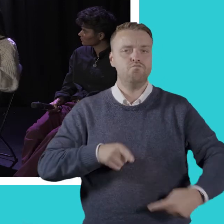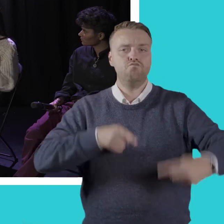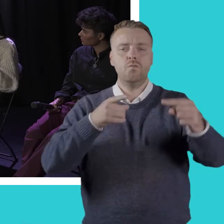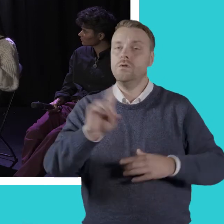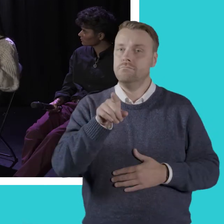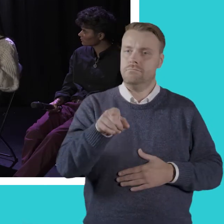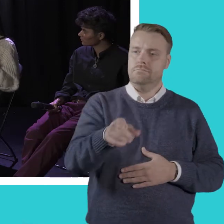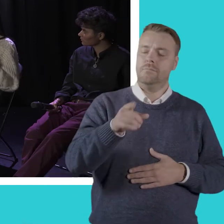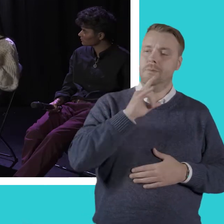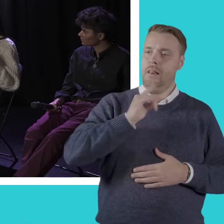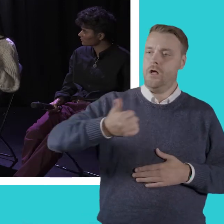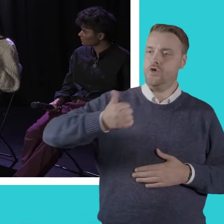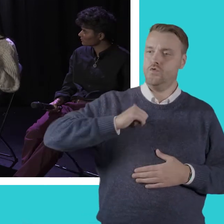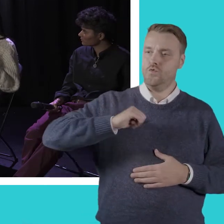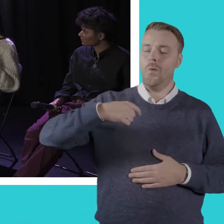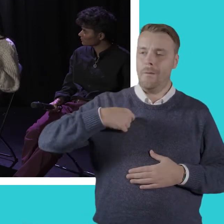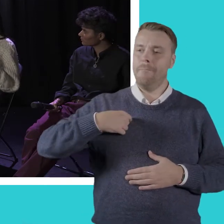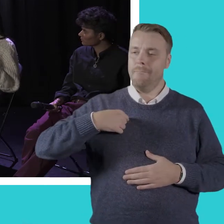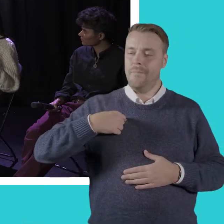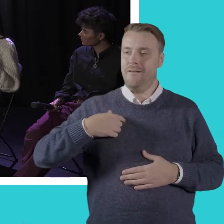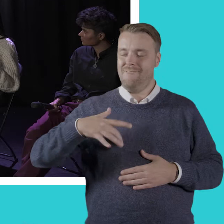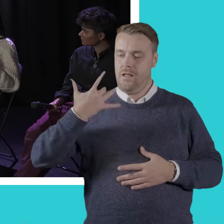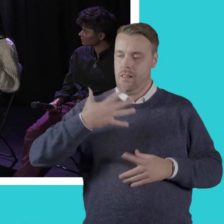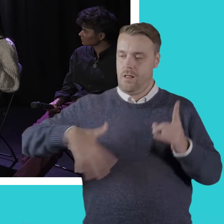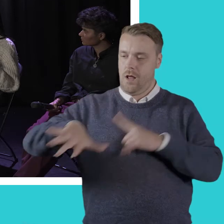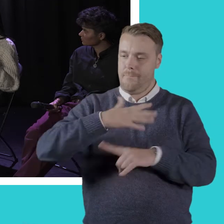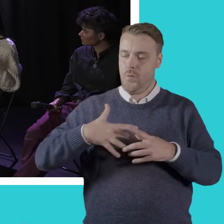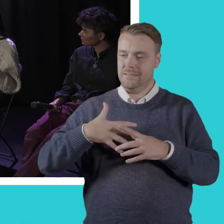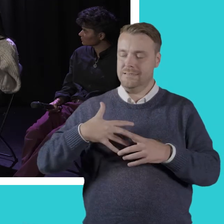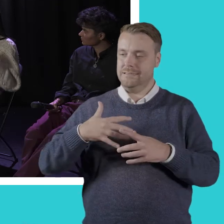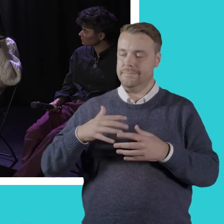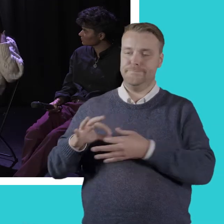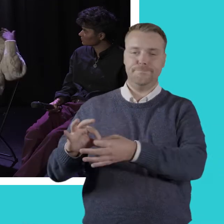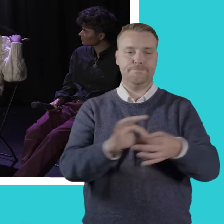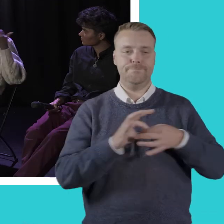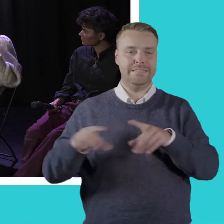whatever community is that we all kind of have a homogeneous you know school of thought. So I did